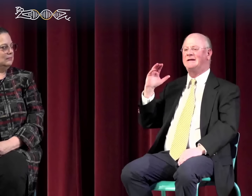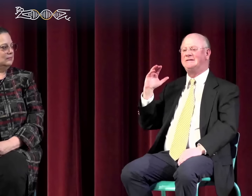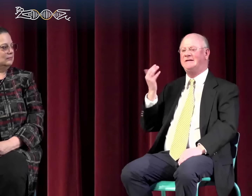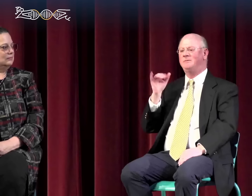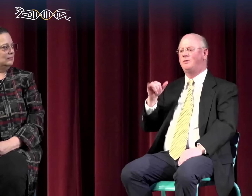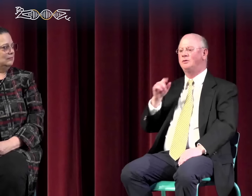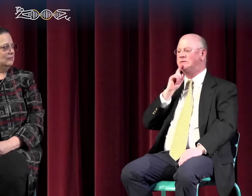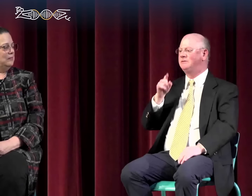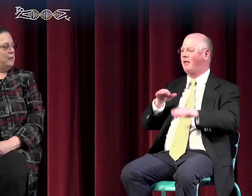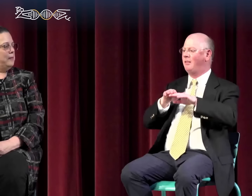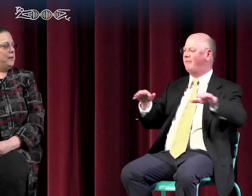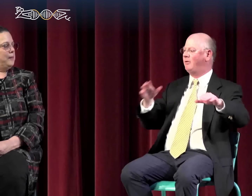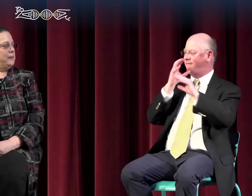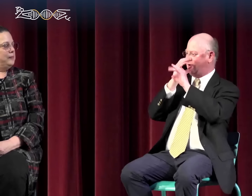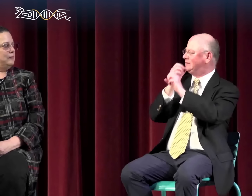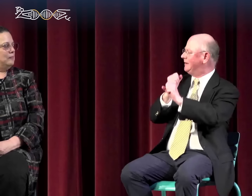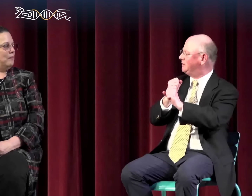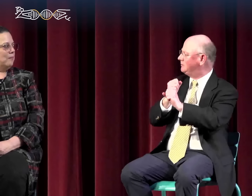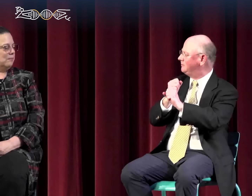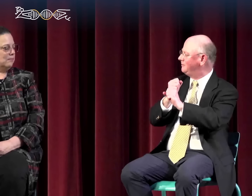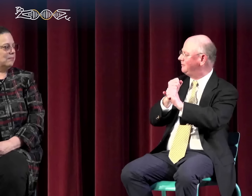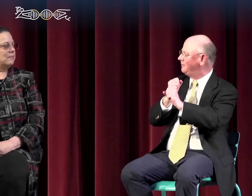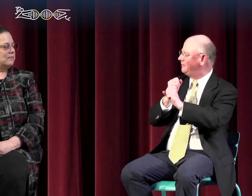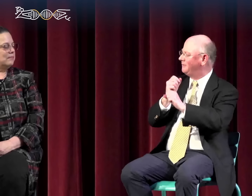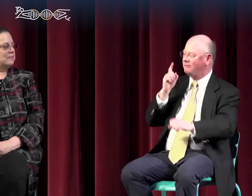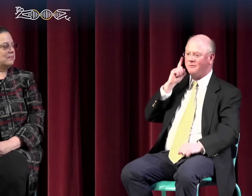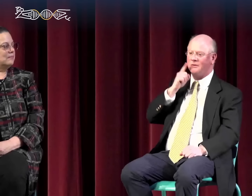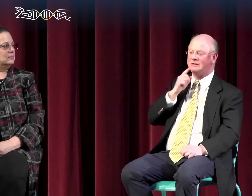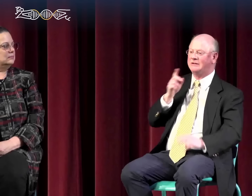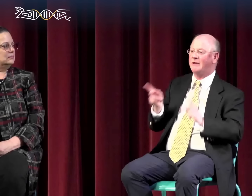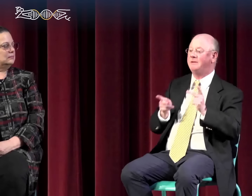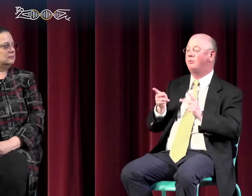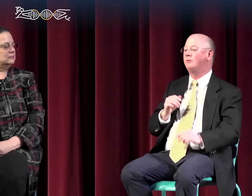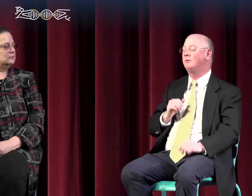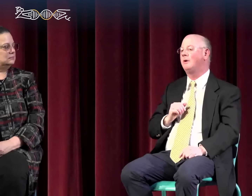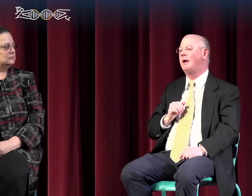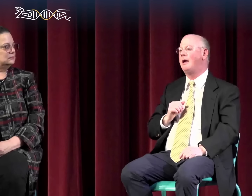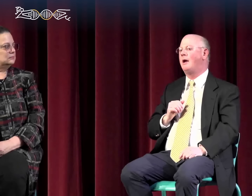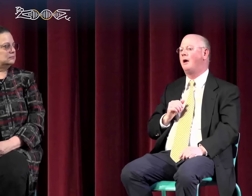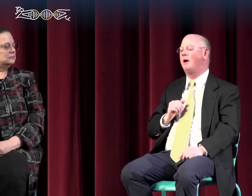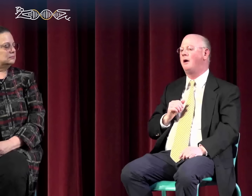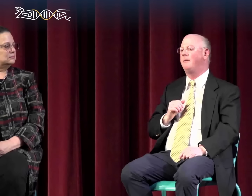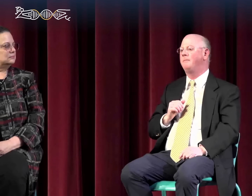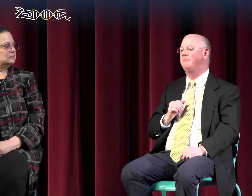There seems to be a level of fascination with Deaf people